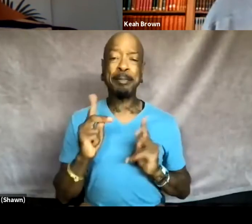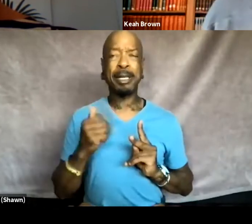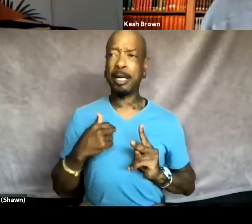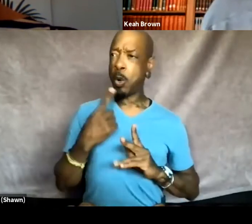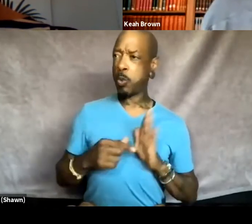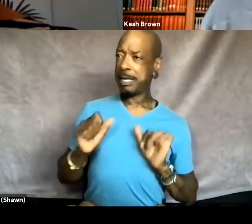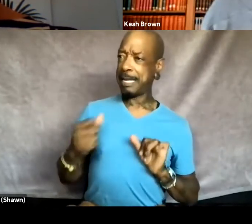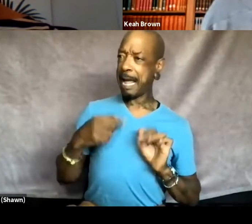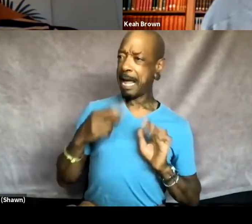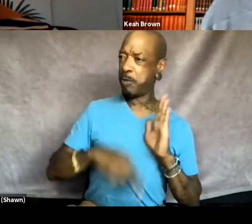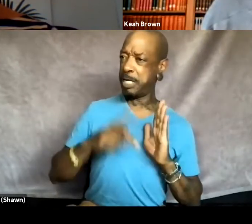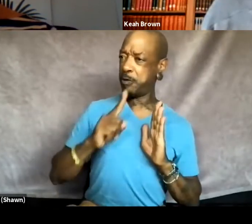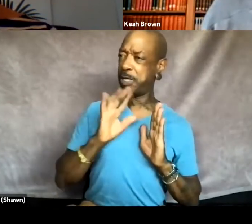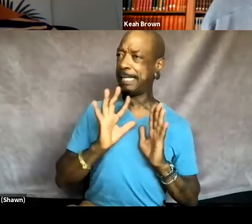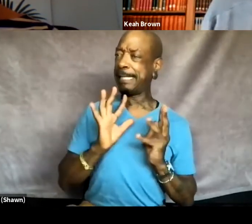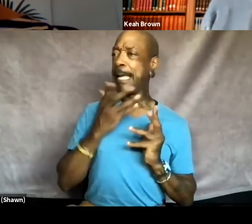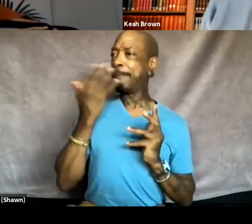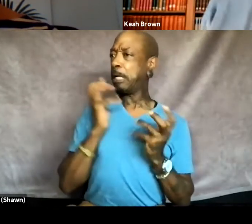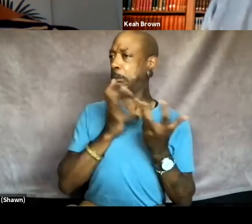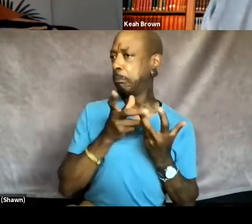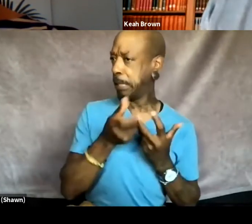do and it's like for me or, in my opinion, I should say.